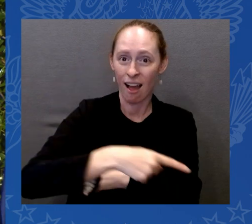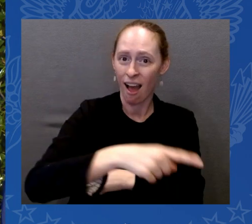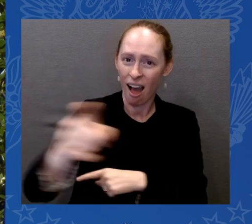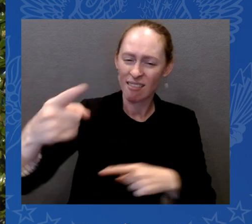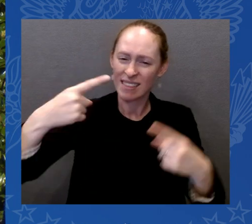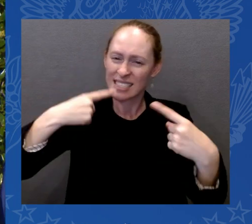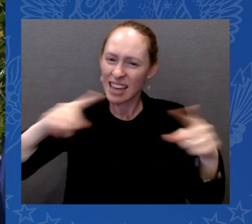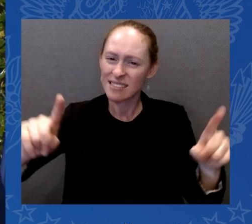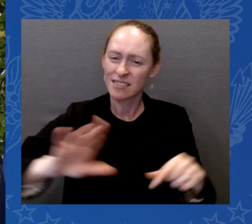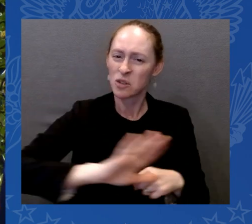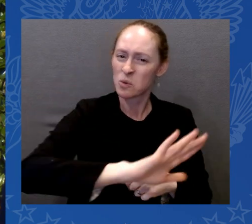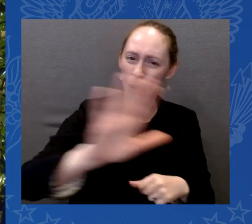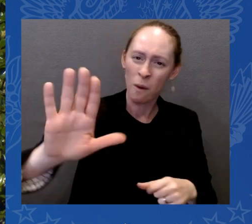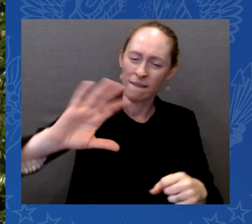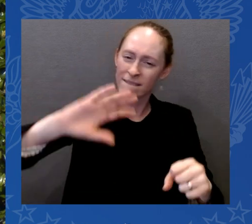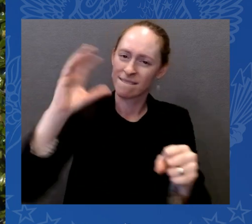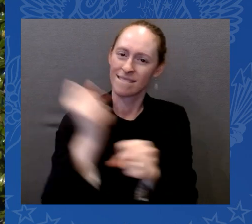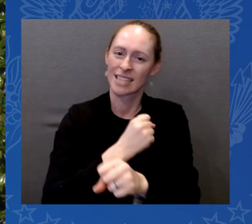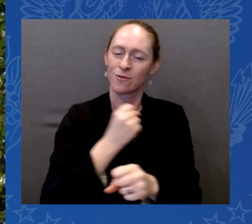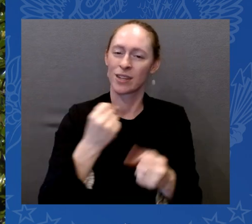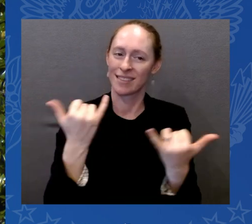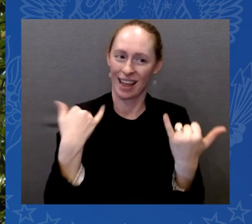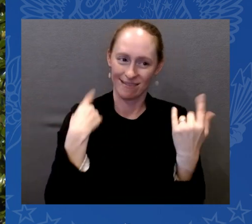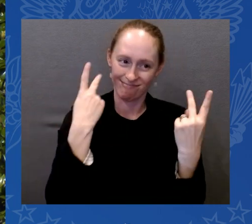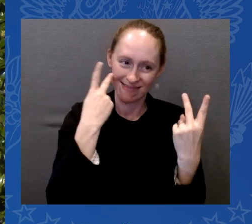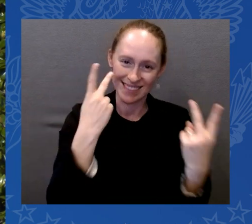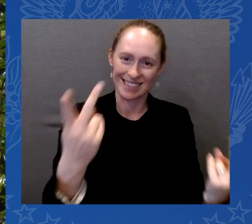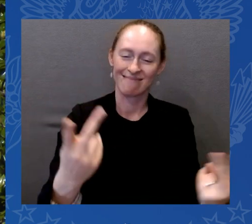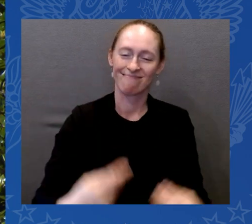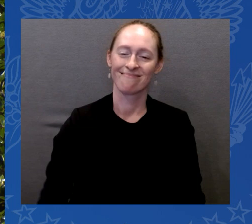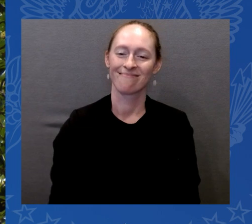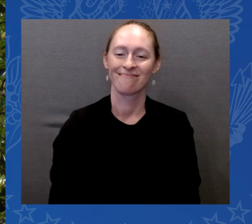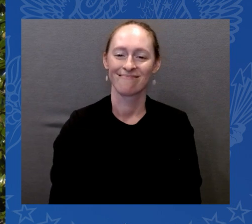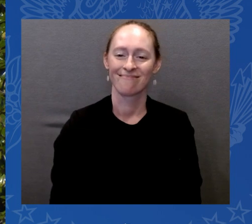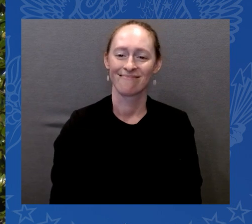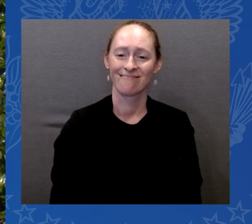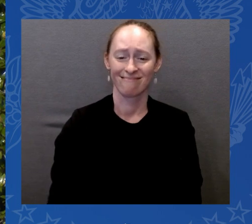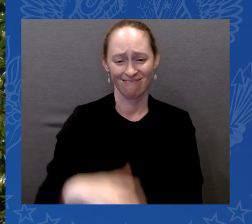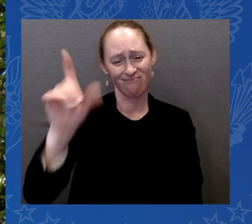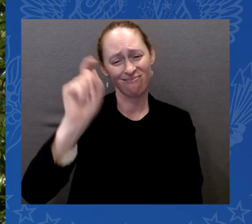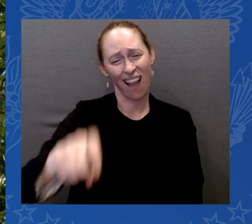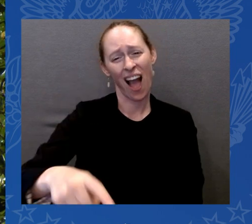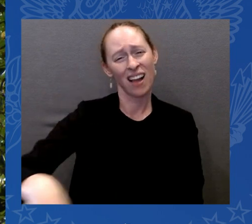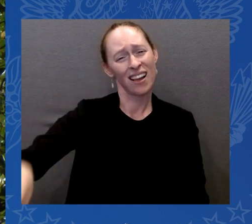And you deserve a huge round of applause. Give them applause -- all these people who stood up.